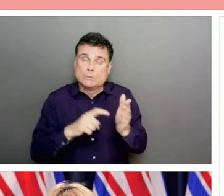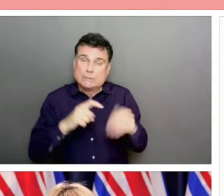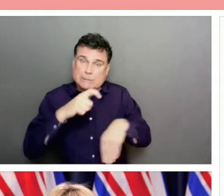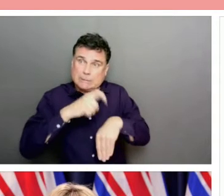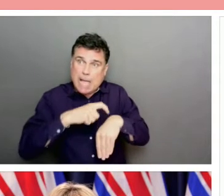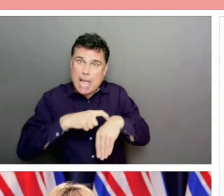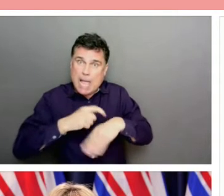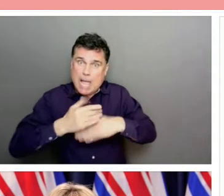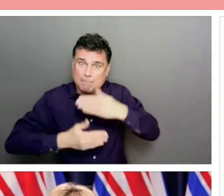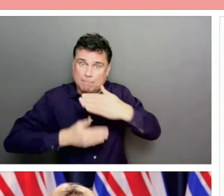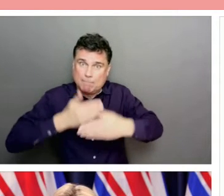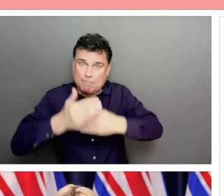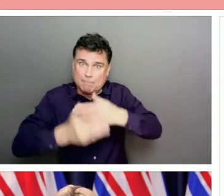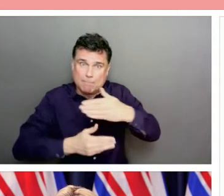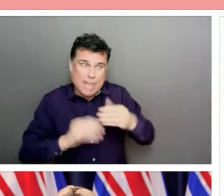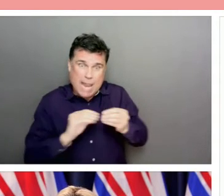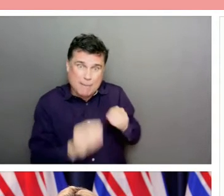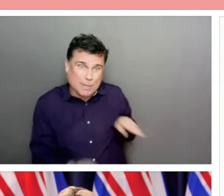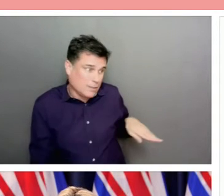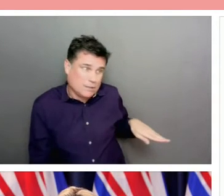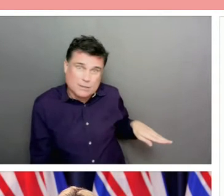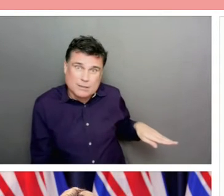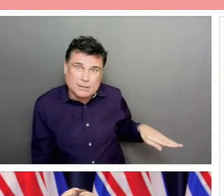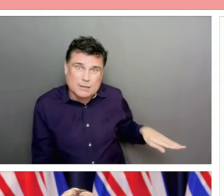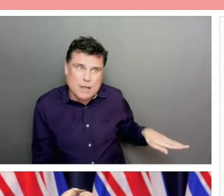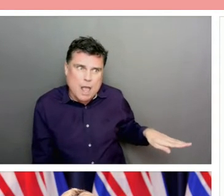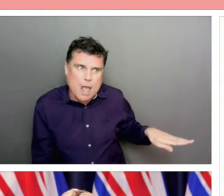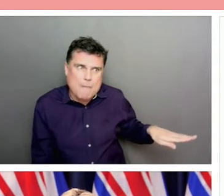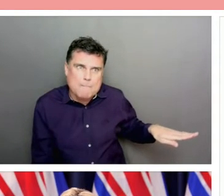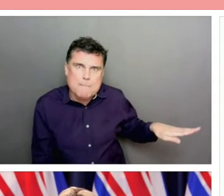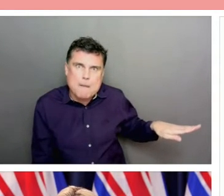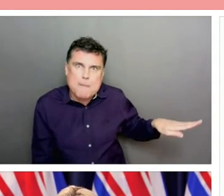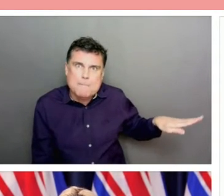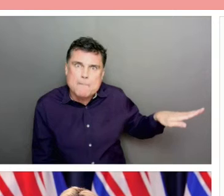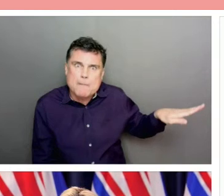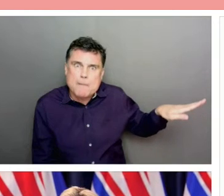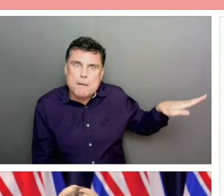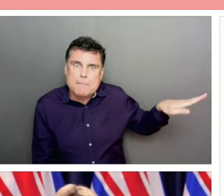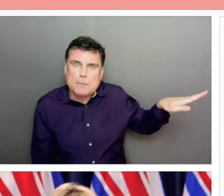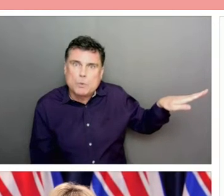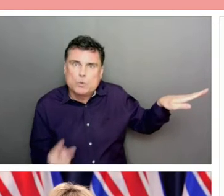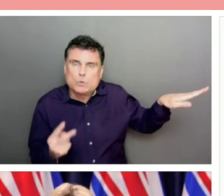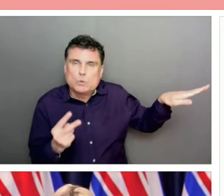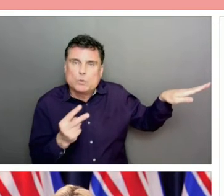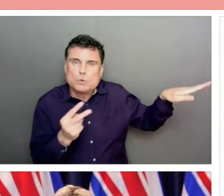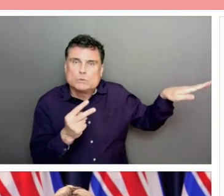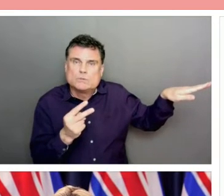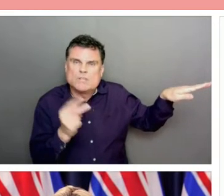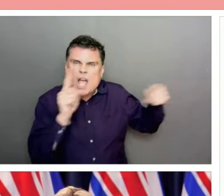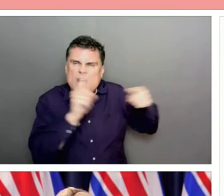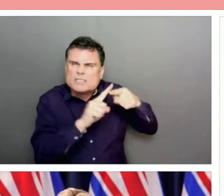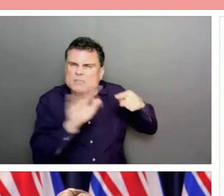and we've now started to see a decrease. That has been particularly apparent in Fraser Health, in Interior Health,